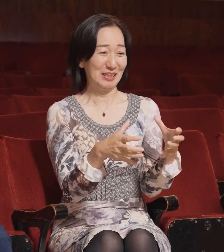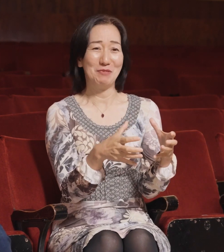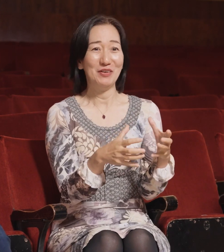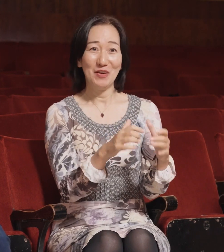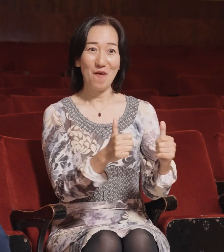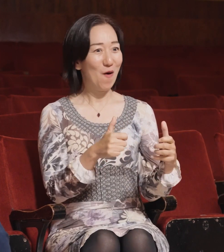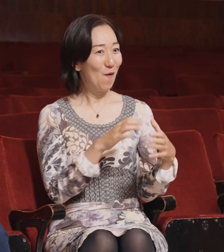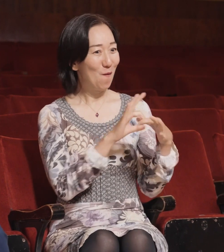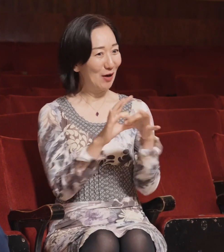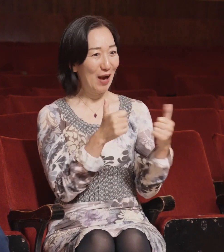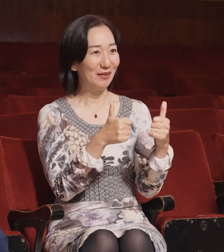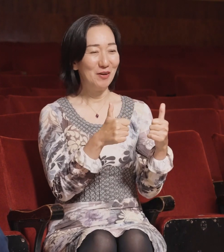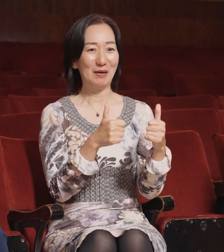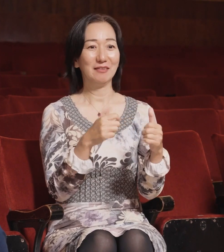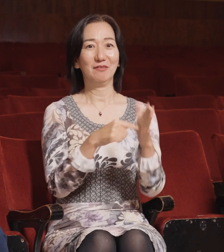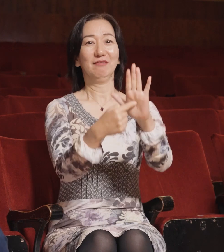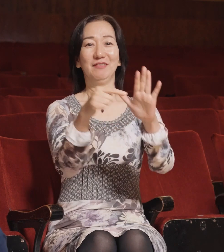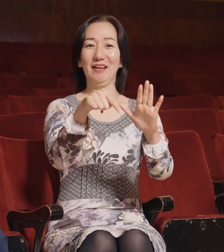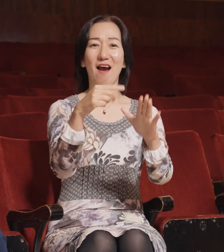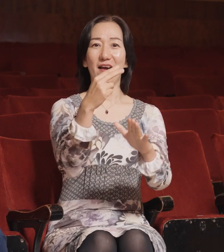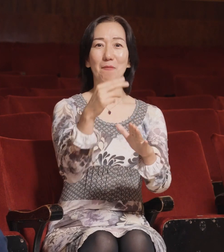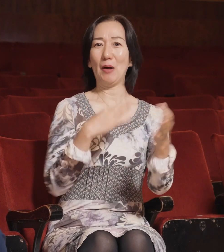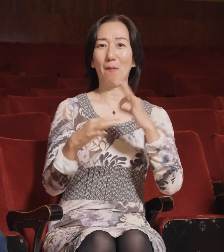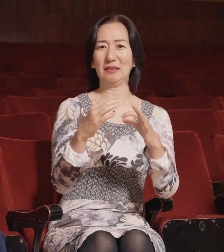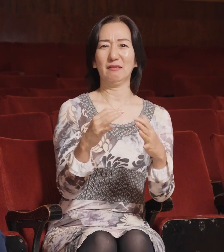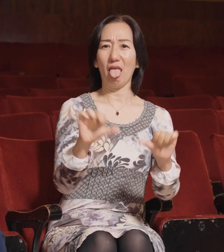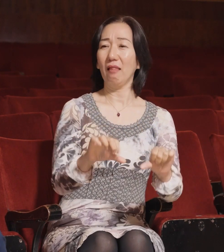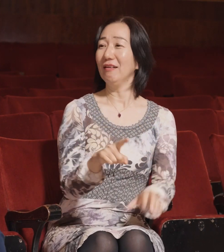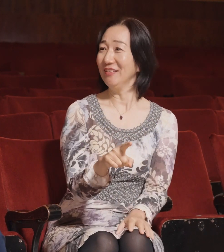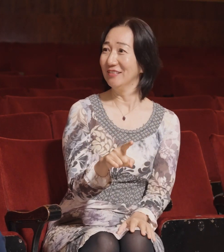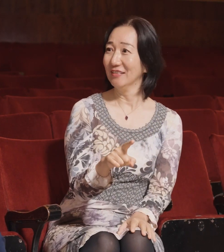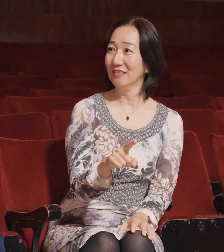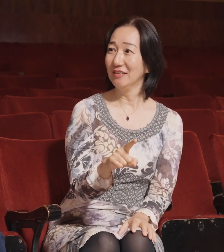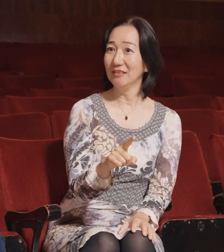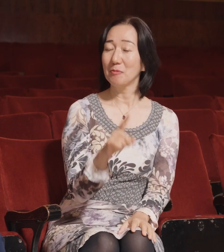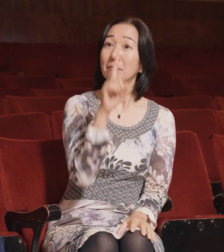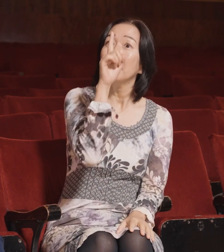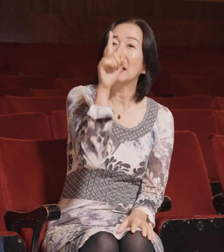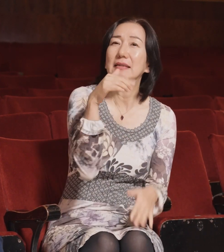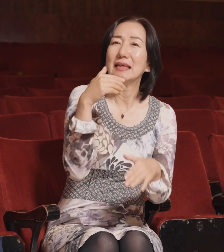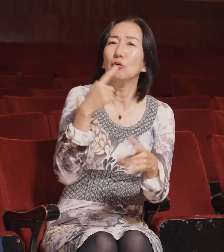That can happen! Sometimes, if someone can create a situation where everyone's working together fantastically,